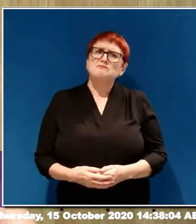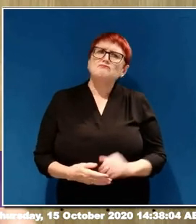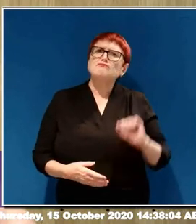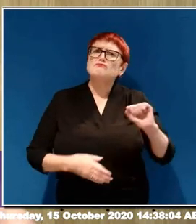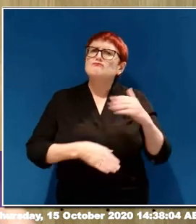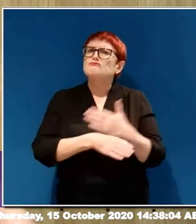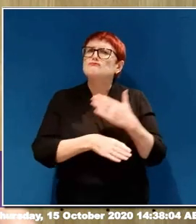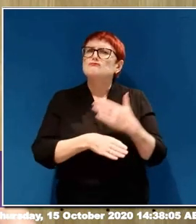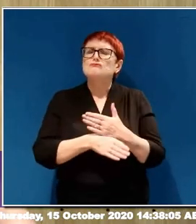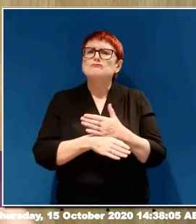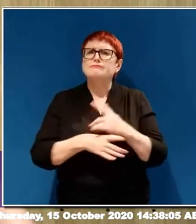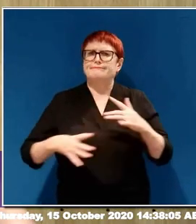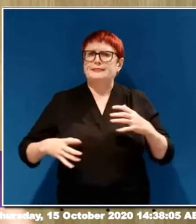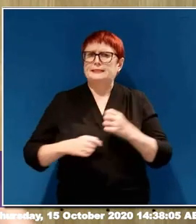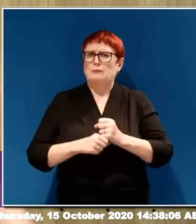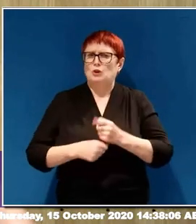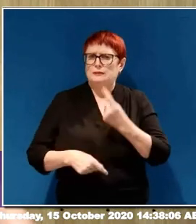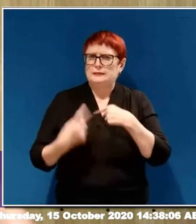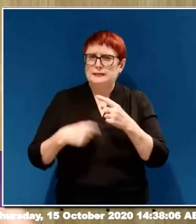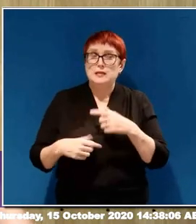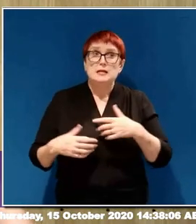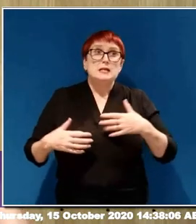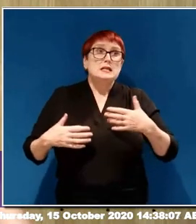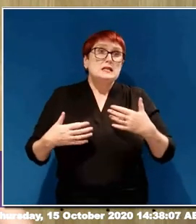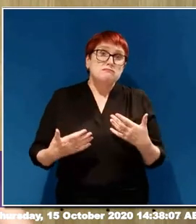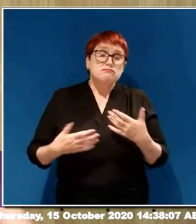Counselling, crisis counselling, at the particular school that